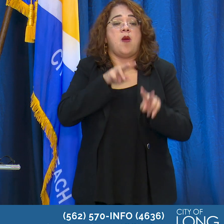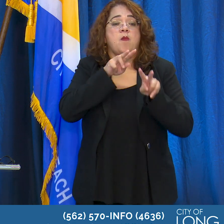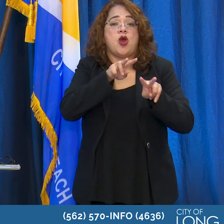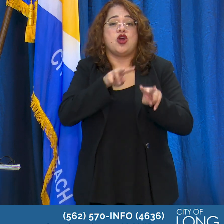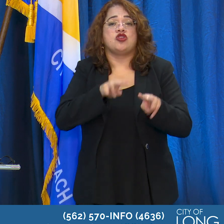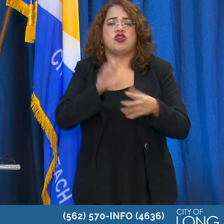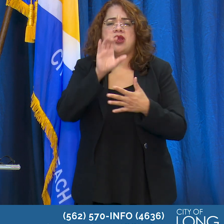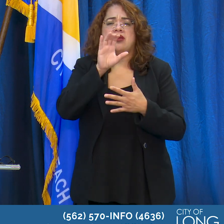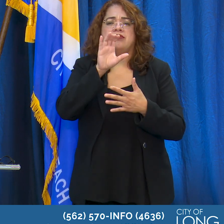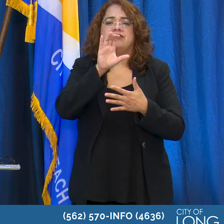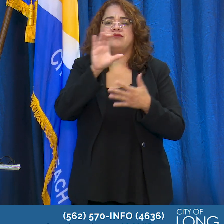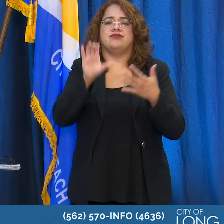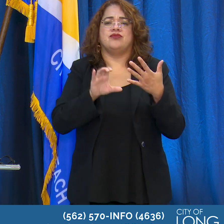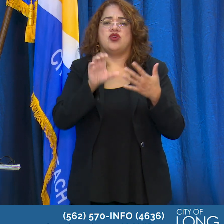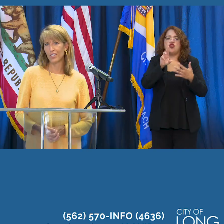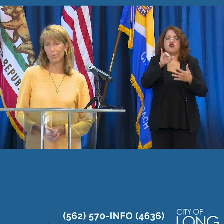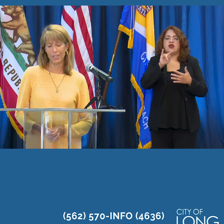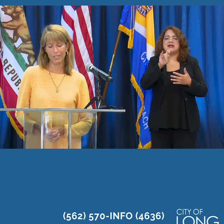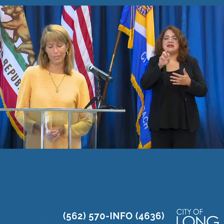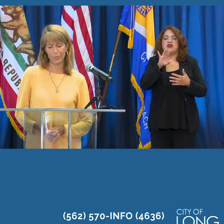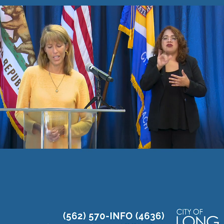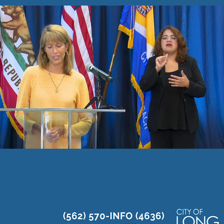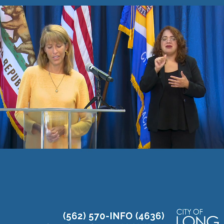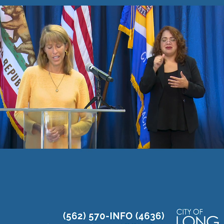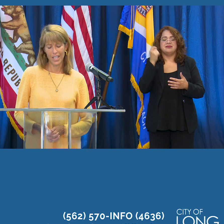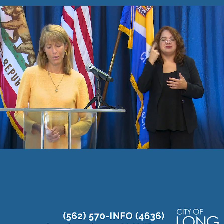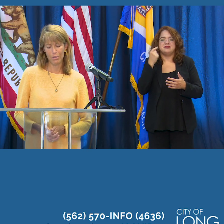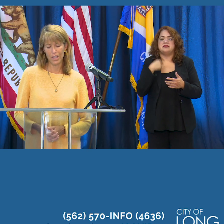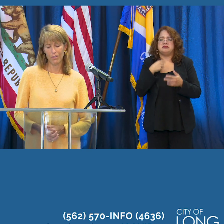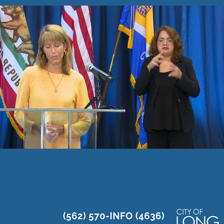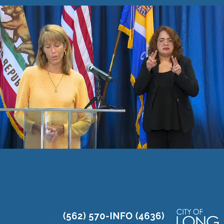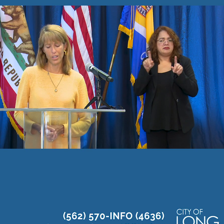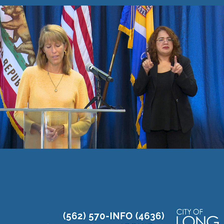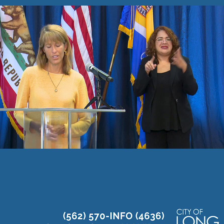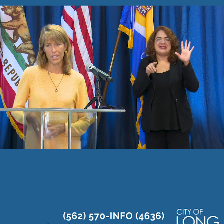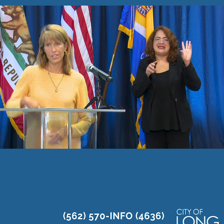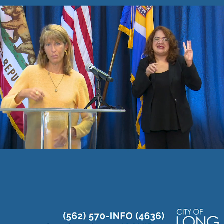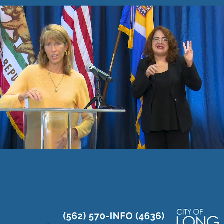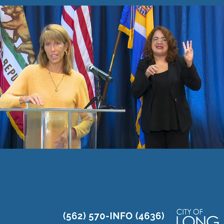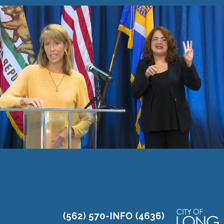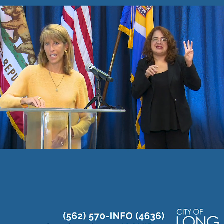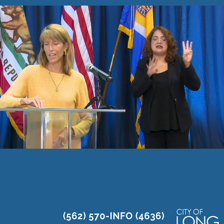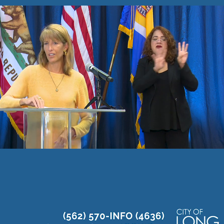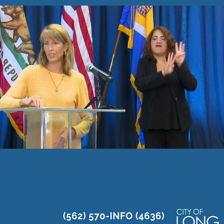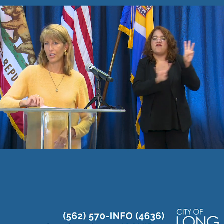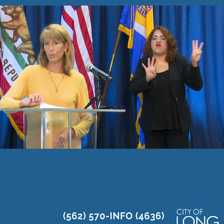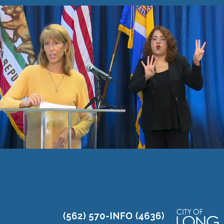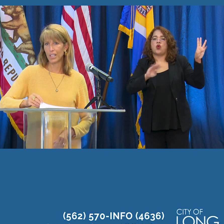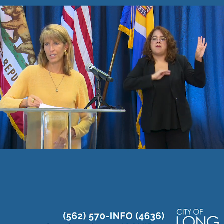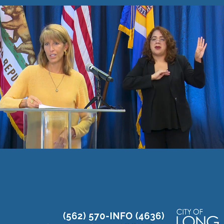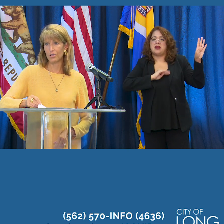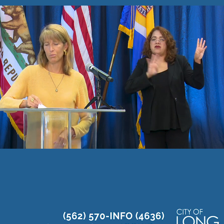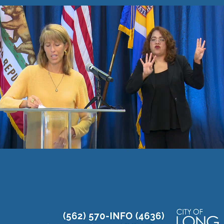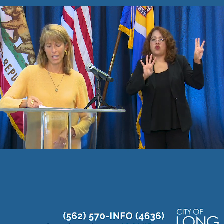So as it has been for the last number of weeks, we meet four of the six stability indicators so we continue to be